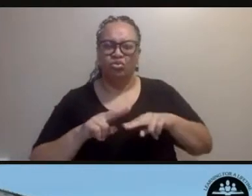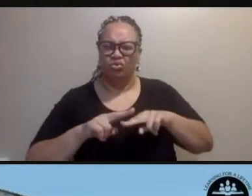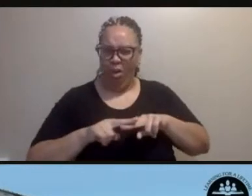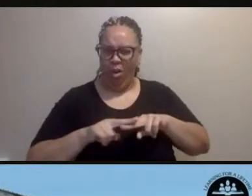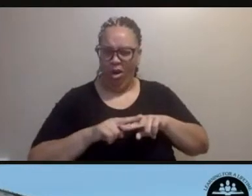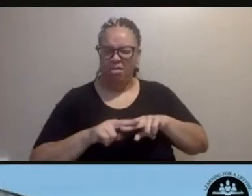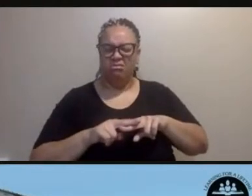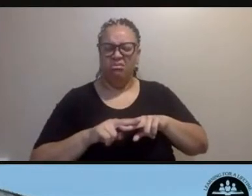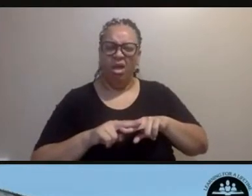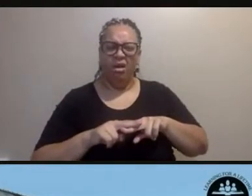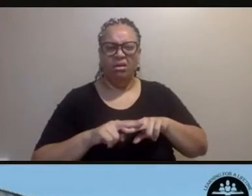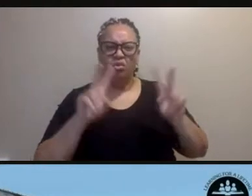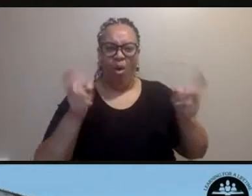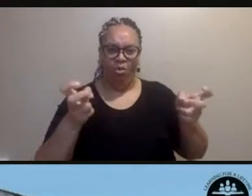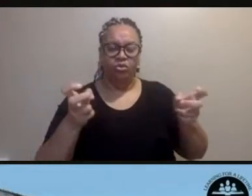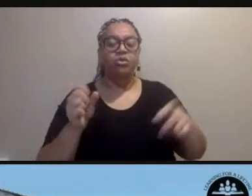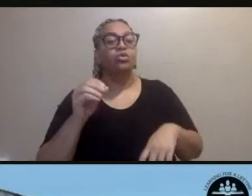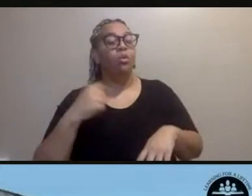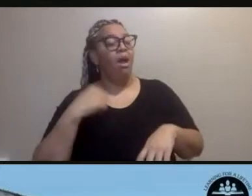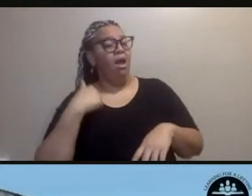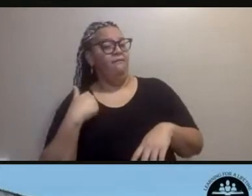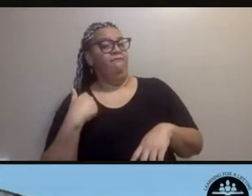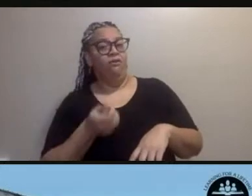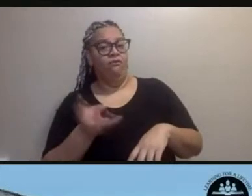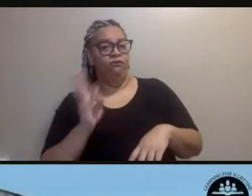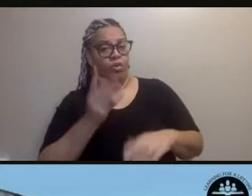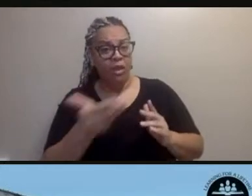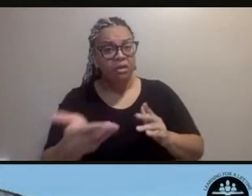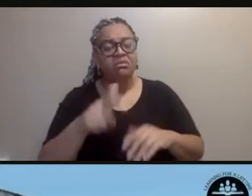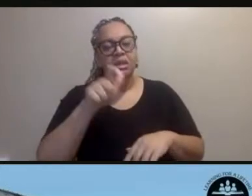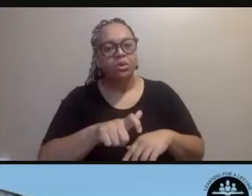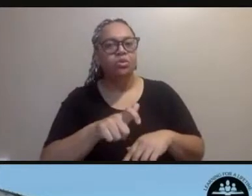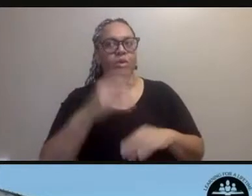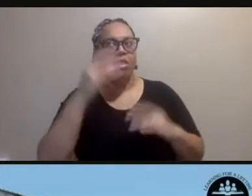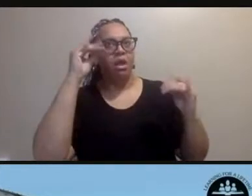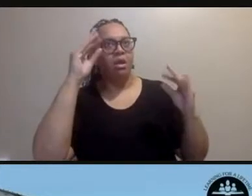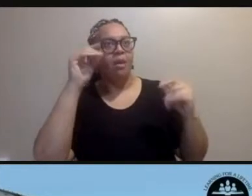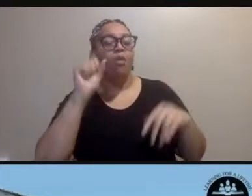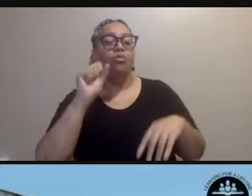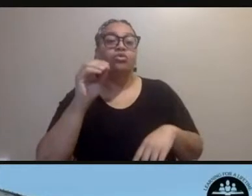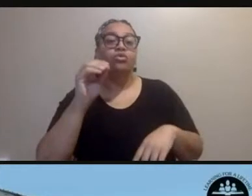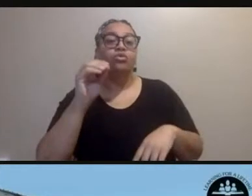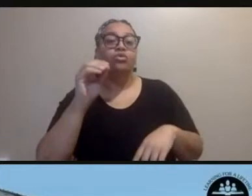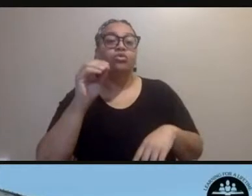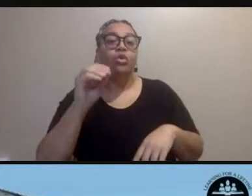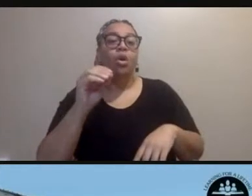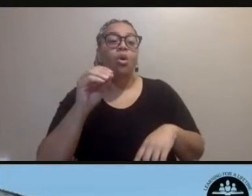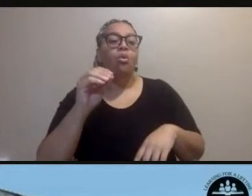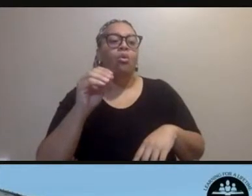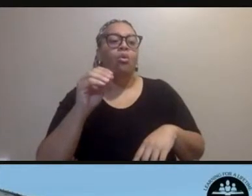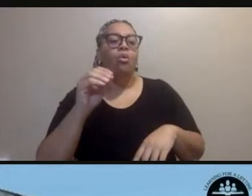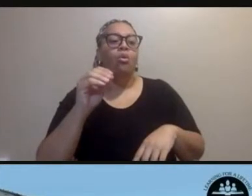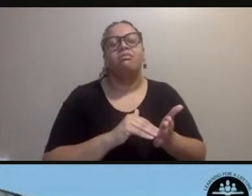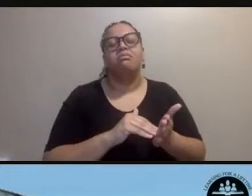SO I HAVE AN ANALOGY I'M USING RELATED TO A TRAIN. SO I THINK THE FIRST THING THAT